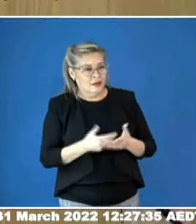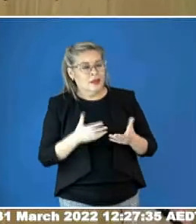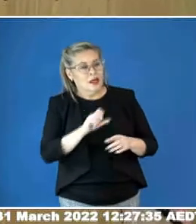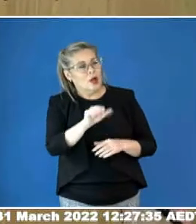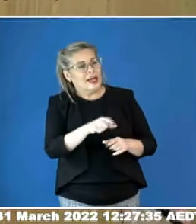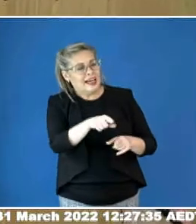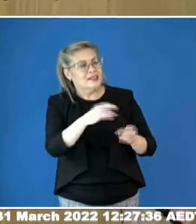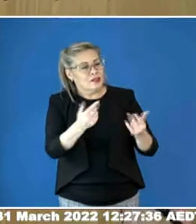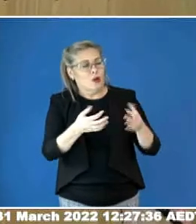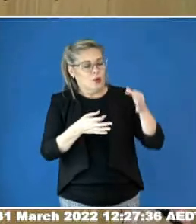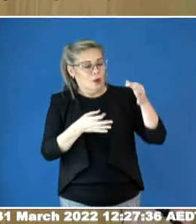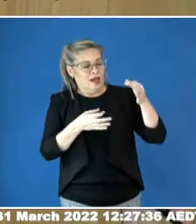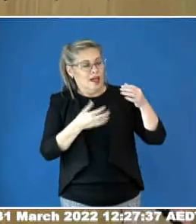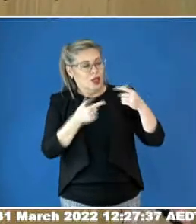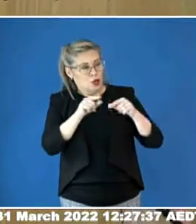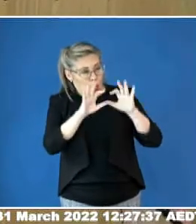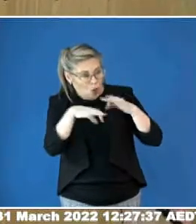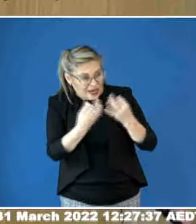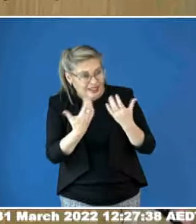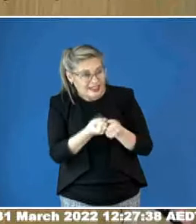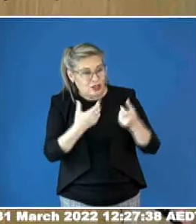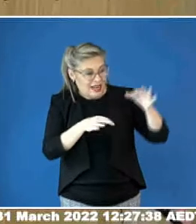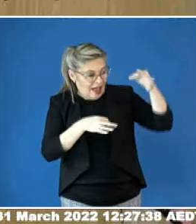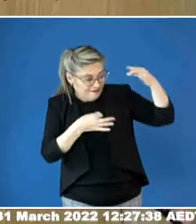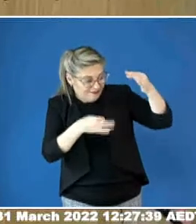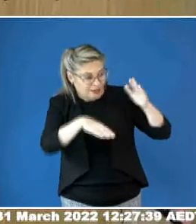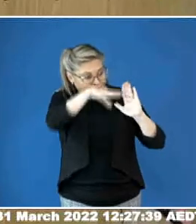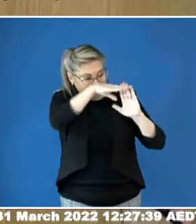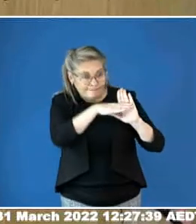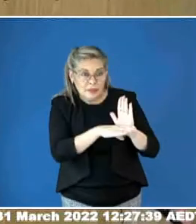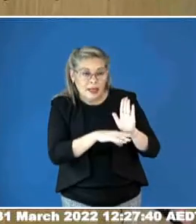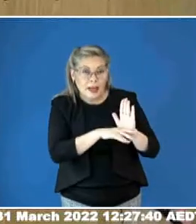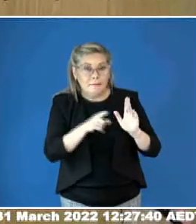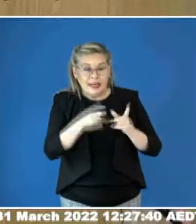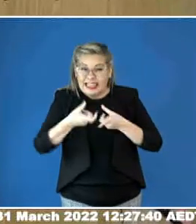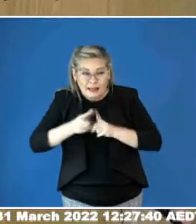procedure would be - is, sorry, the point of a procedure is if it's not distributed to